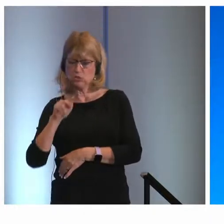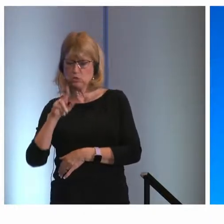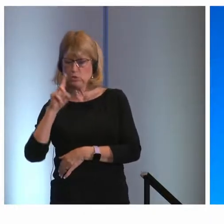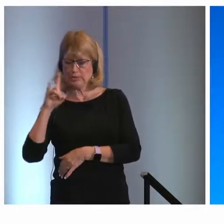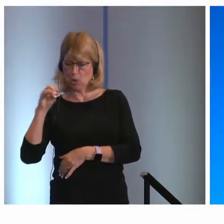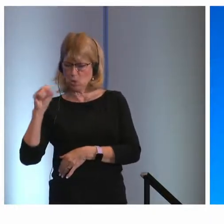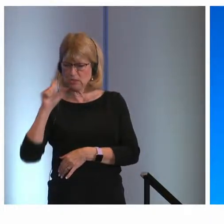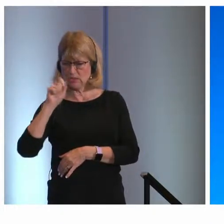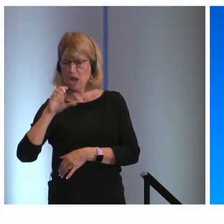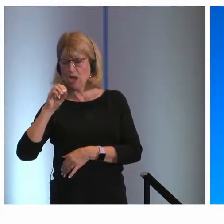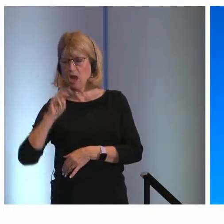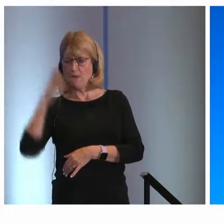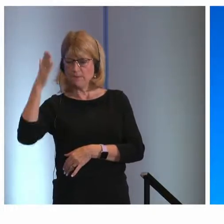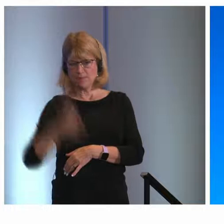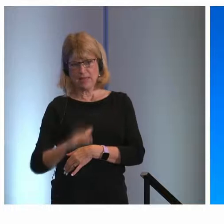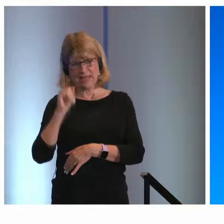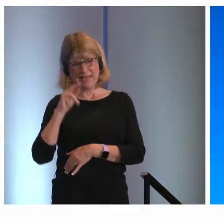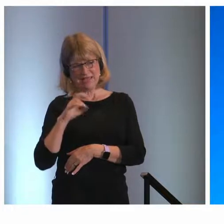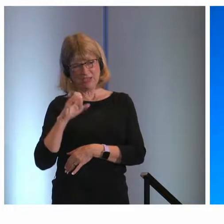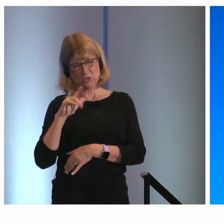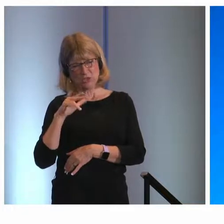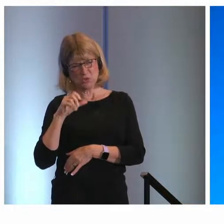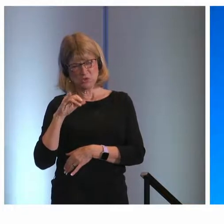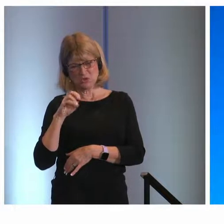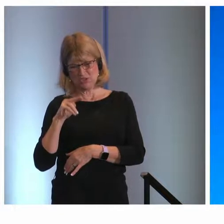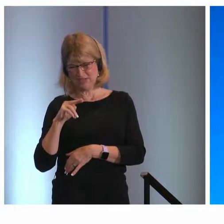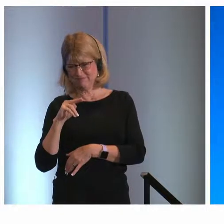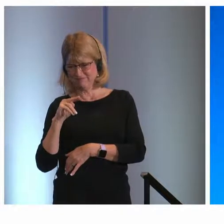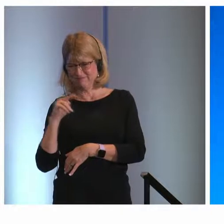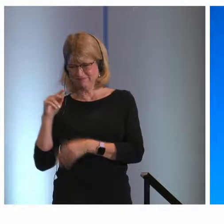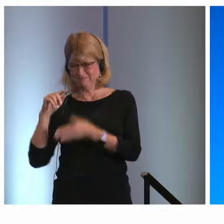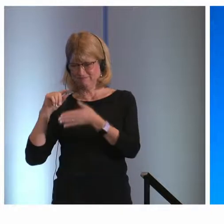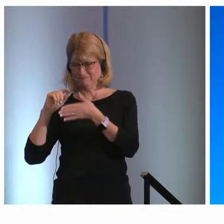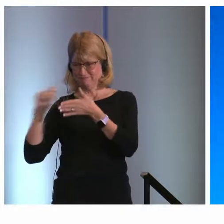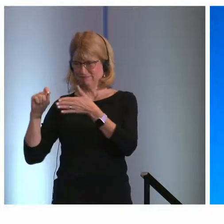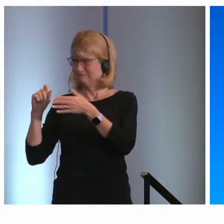Danny Woodburn: So you can find the full policy at